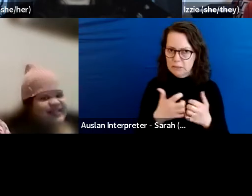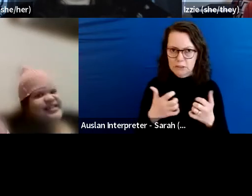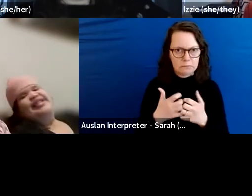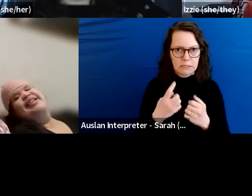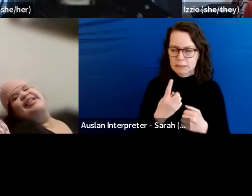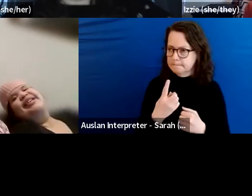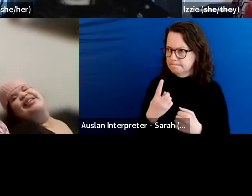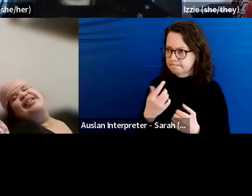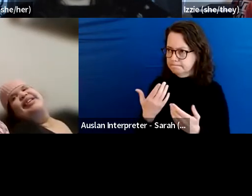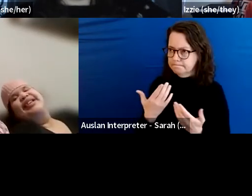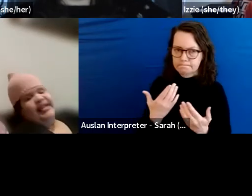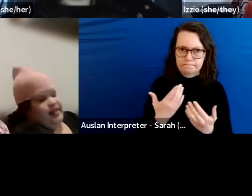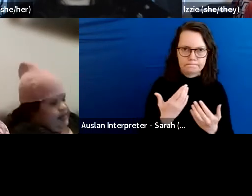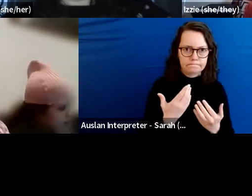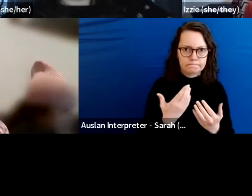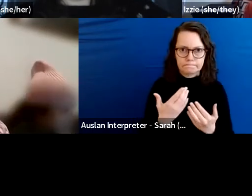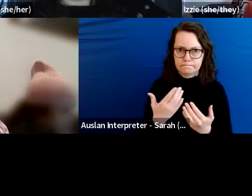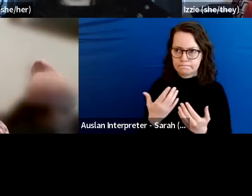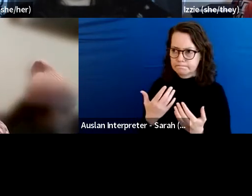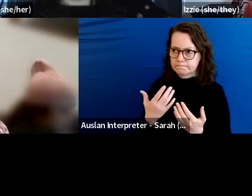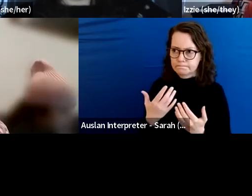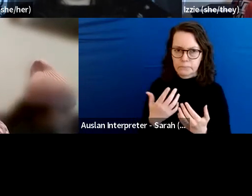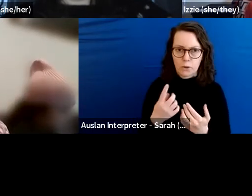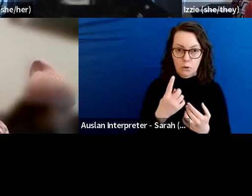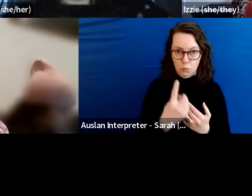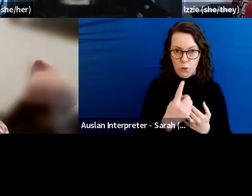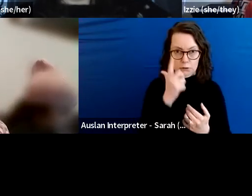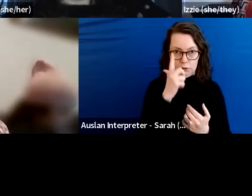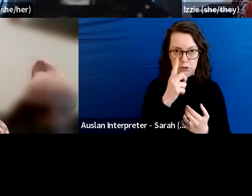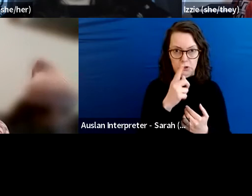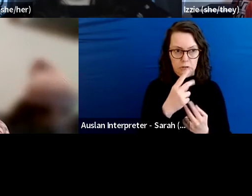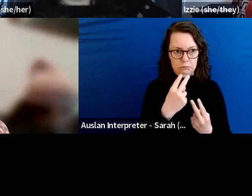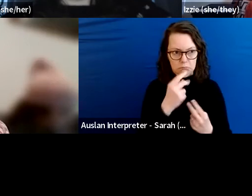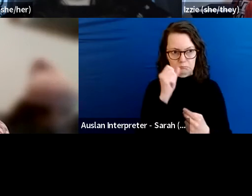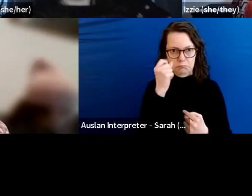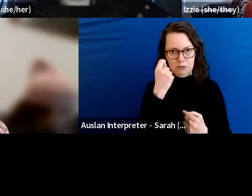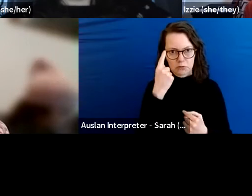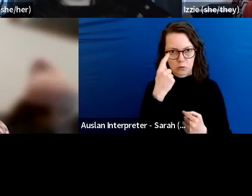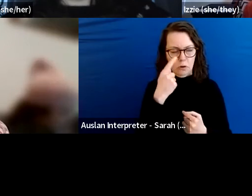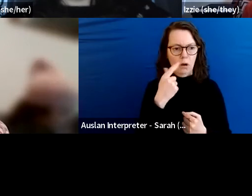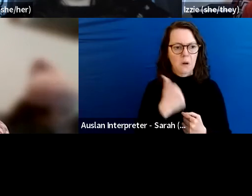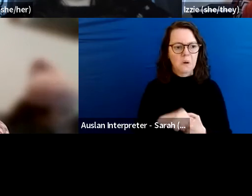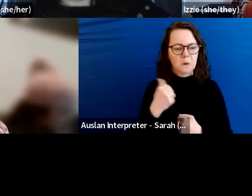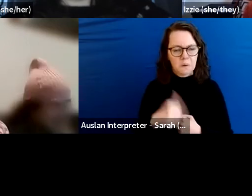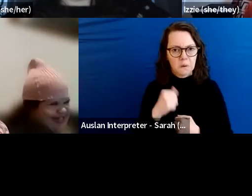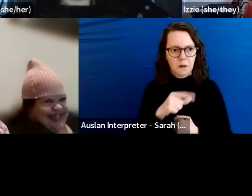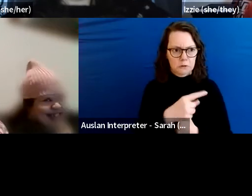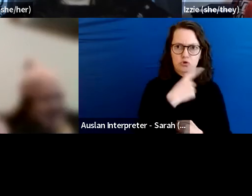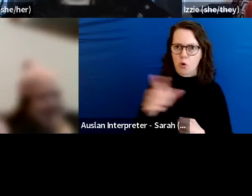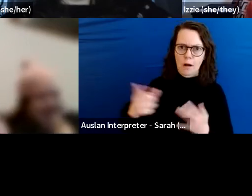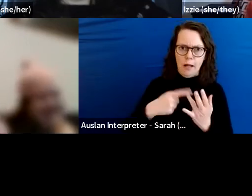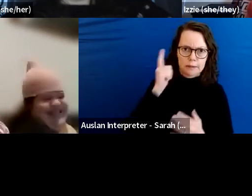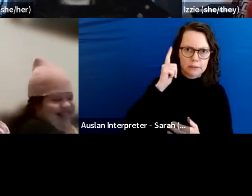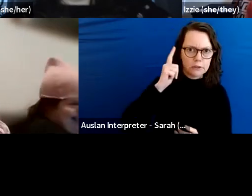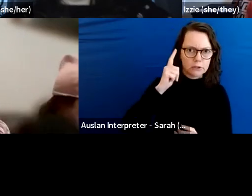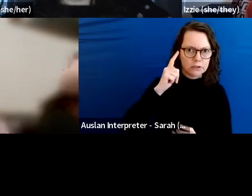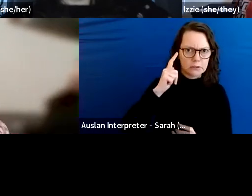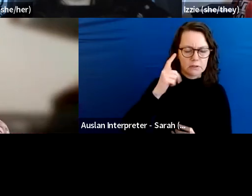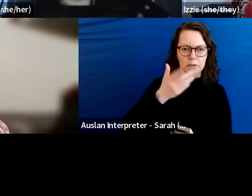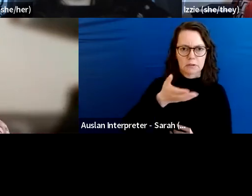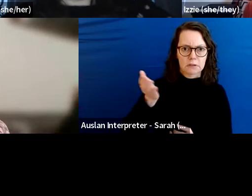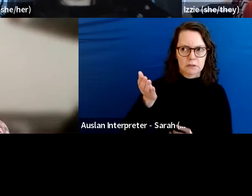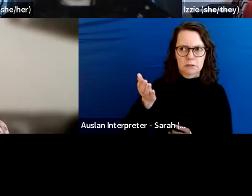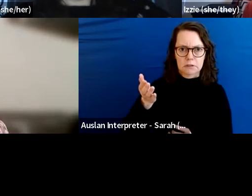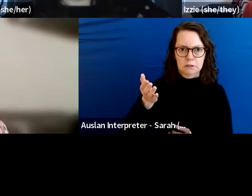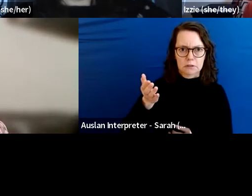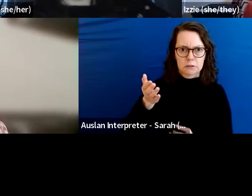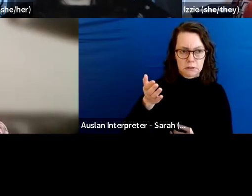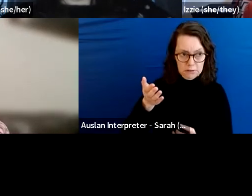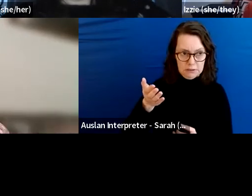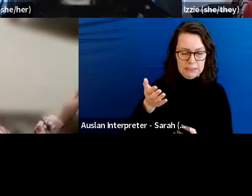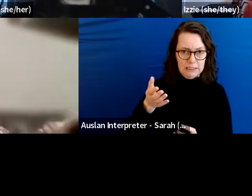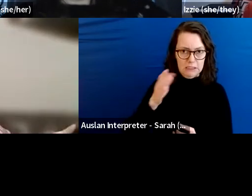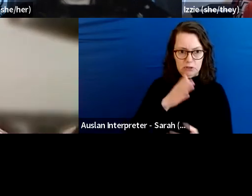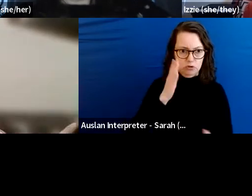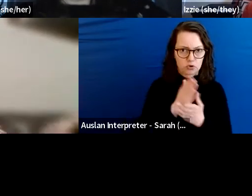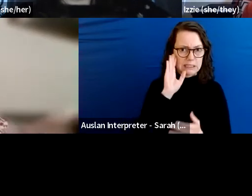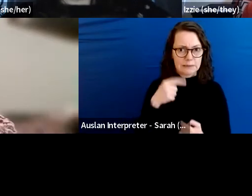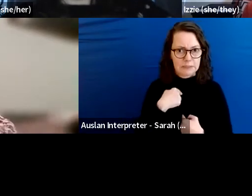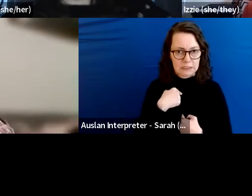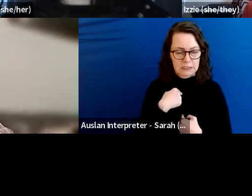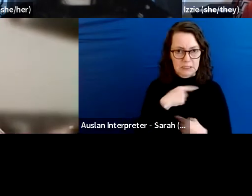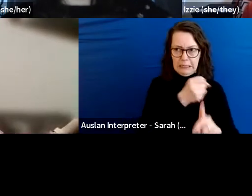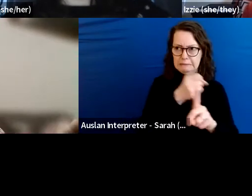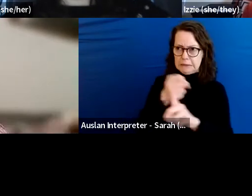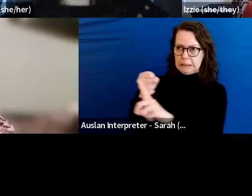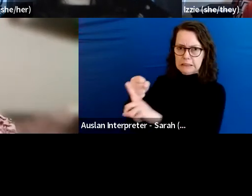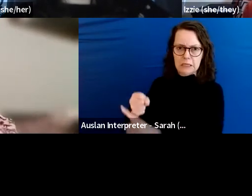And it wasn't until I sat down with, particularly empathetic teachers who actually went and talked to all the other teachers that I had, who really listened to my means and advocated for me.